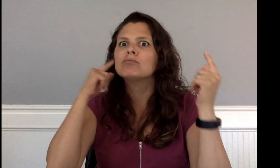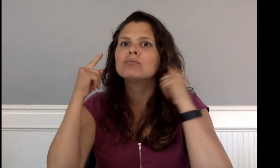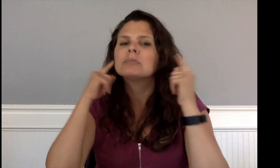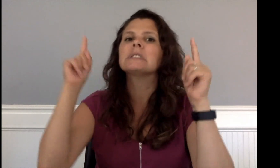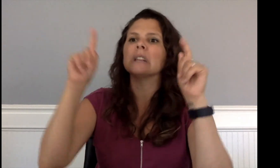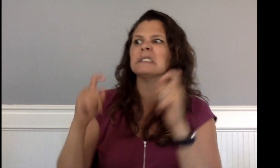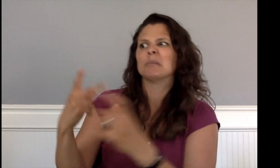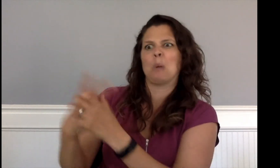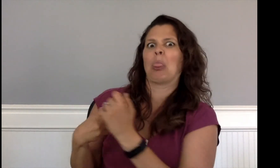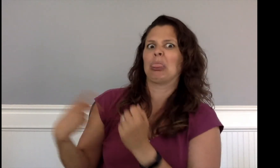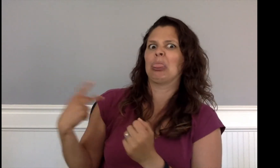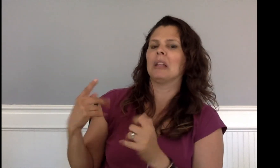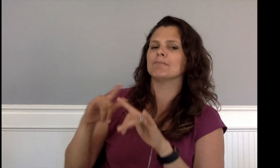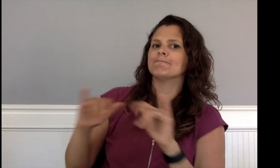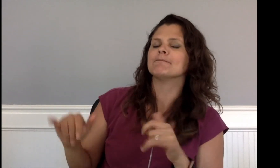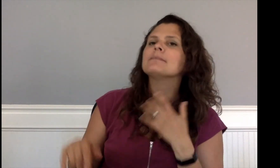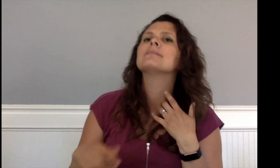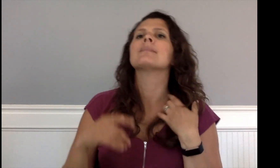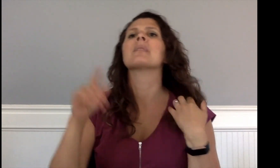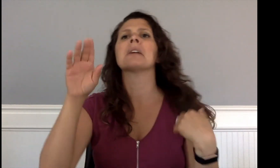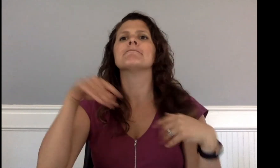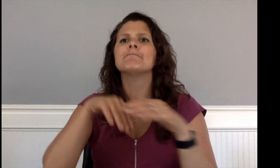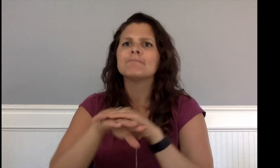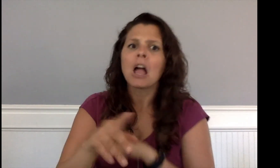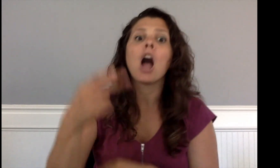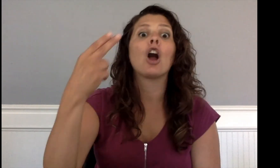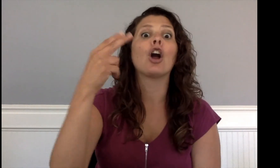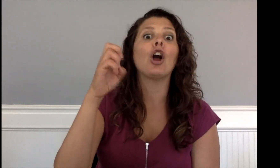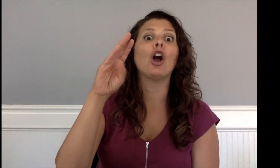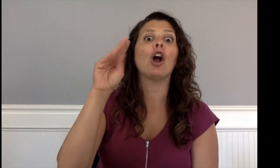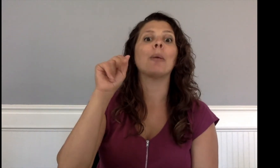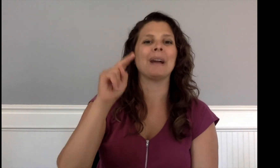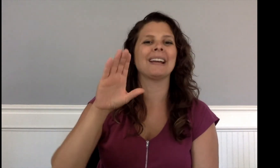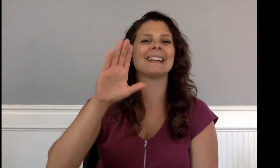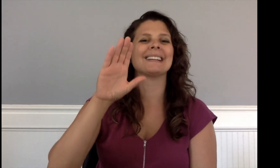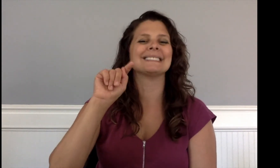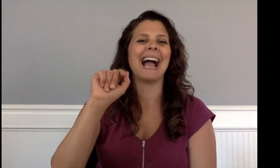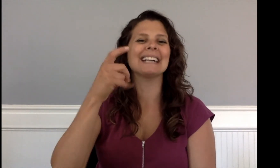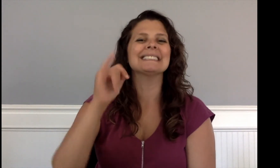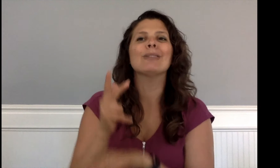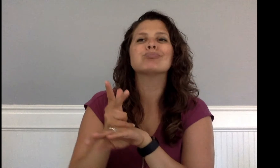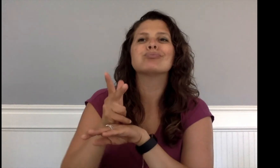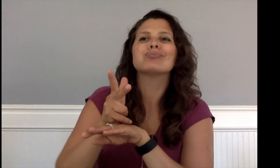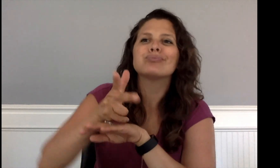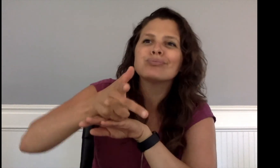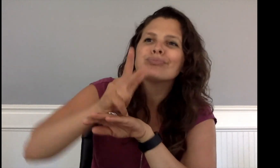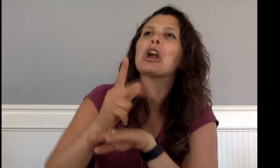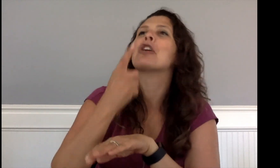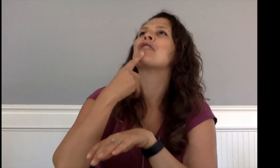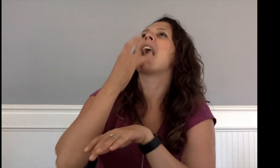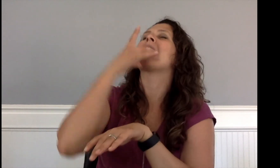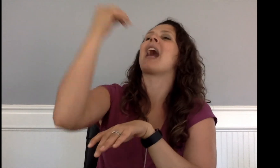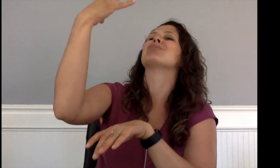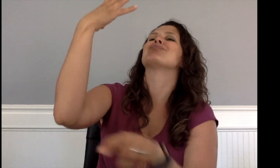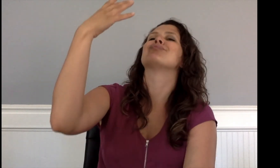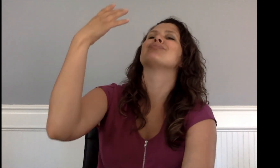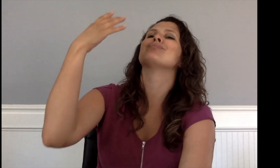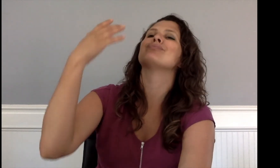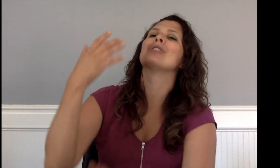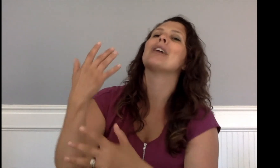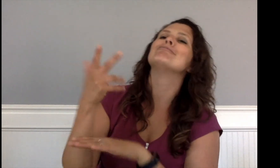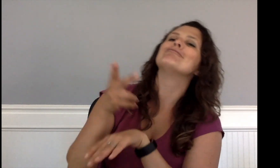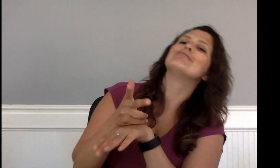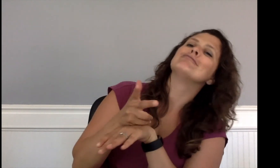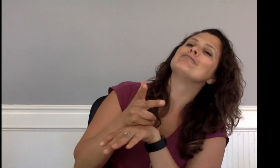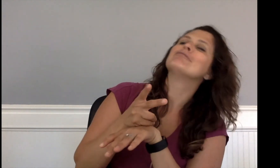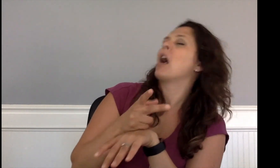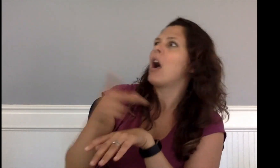both ears. When Herman's taxi stopped at a red light,